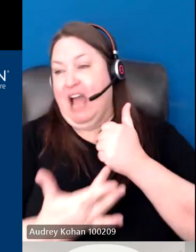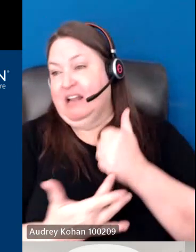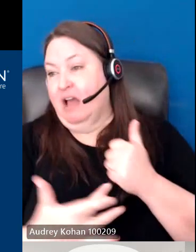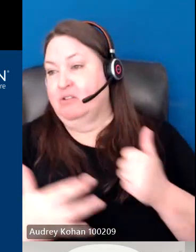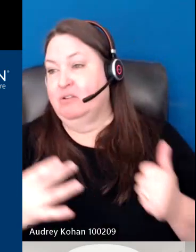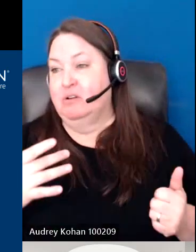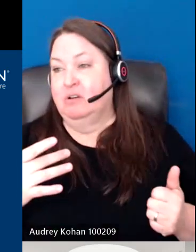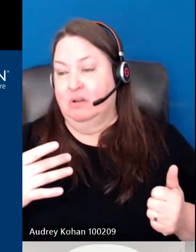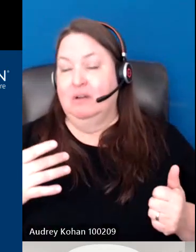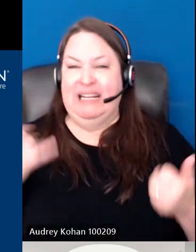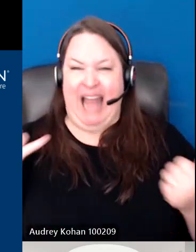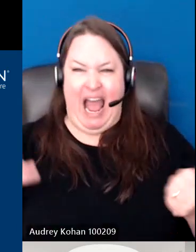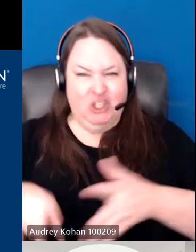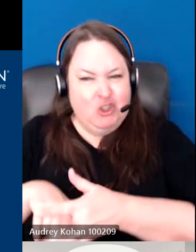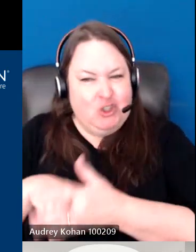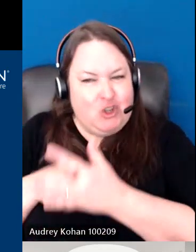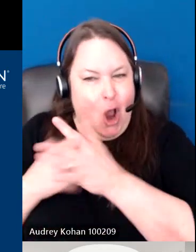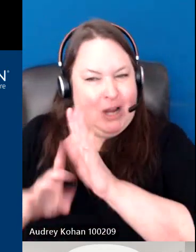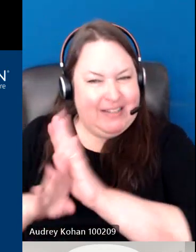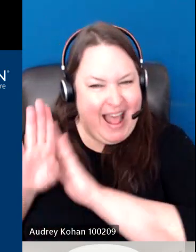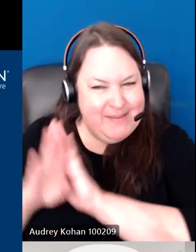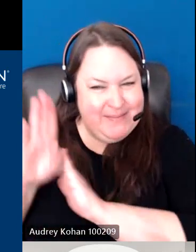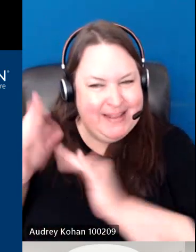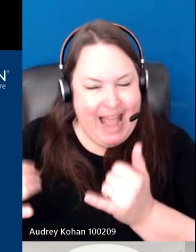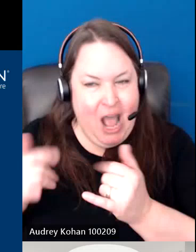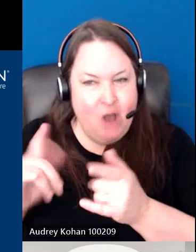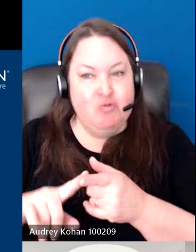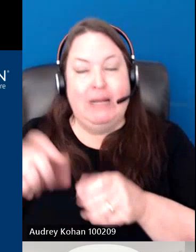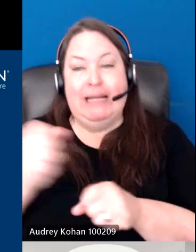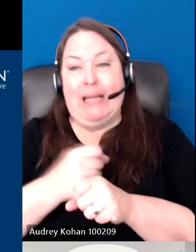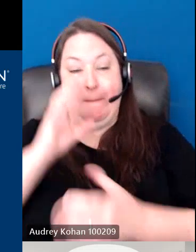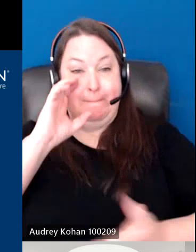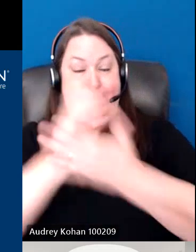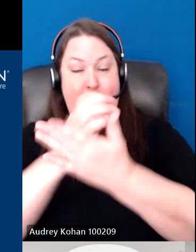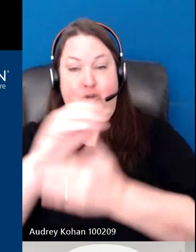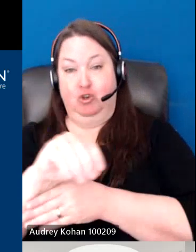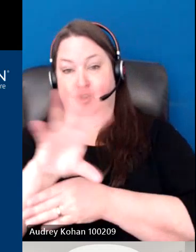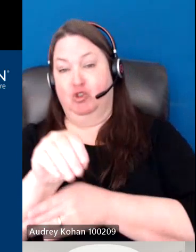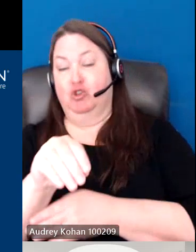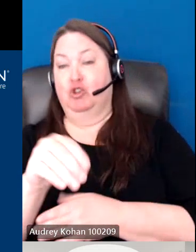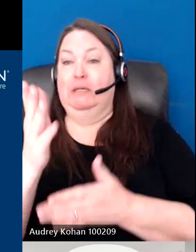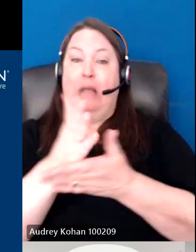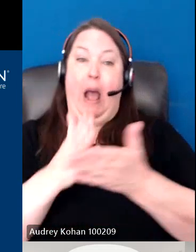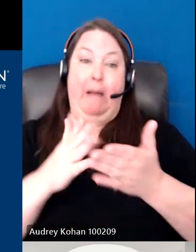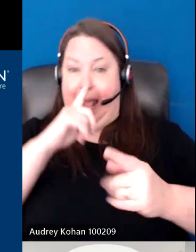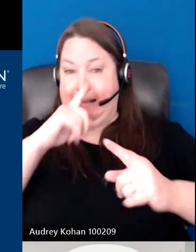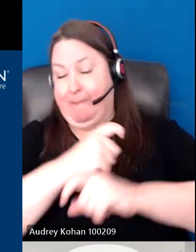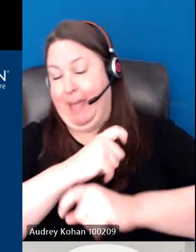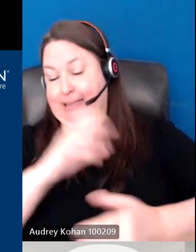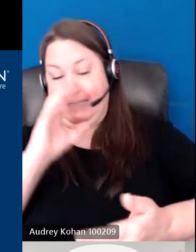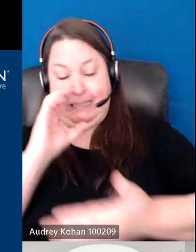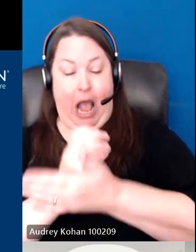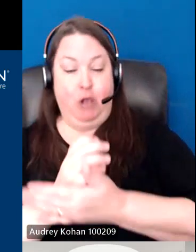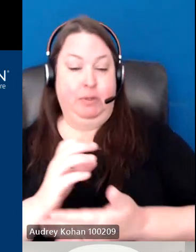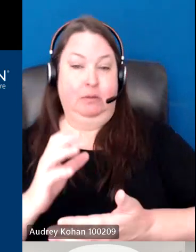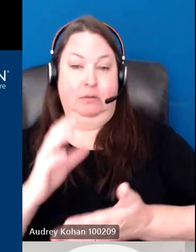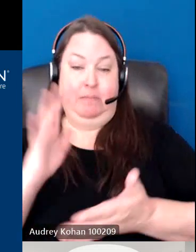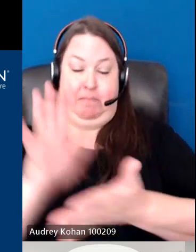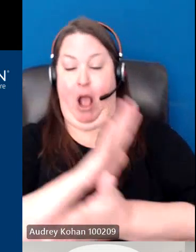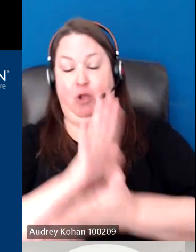being piloted being developed to take a picture of some complex document send it to a different app